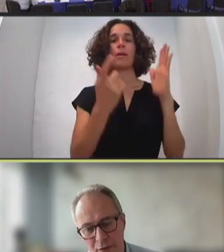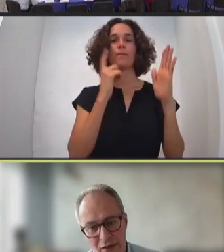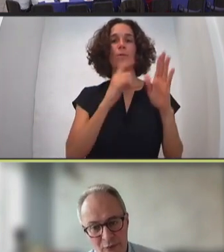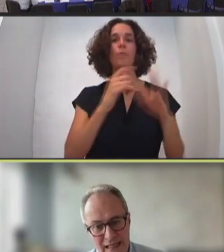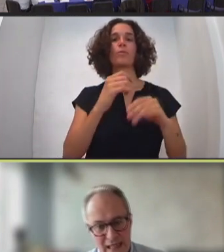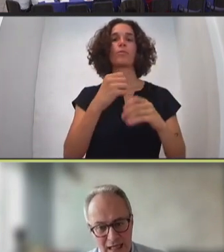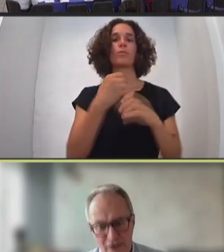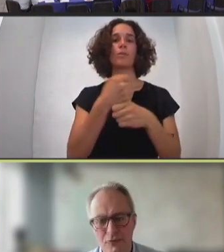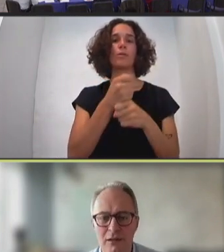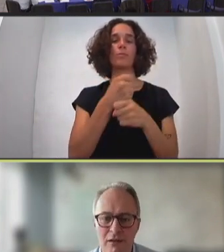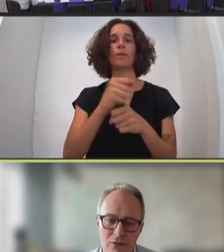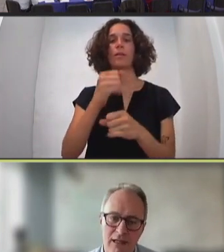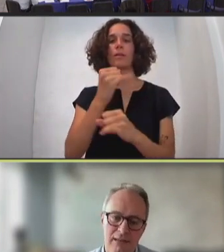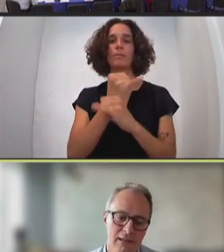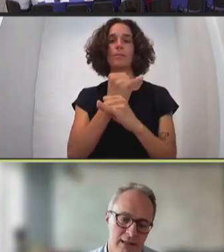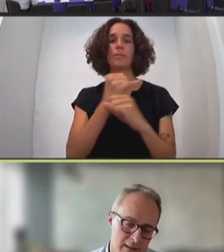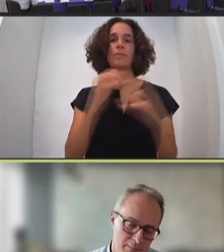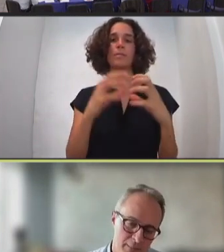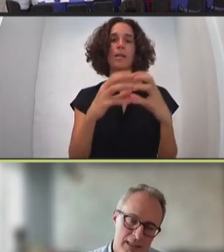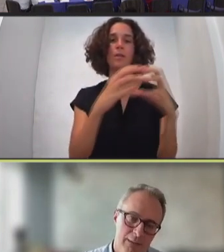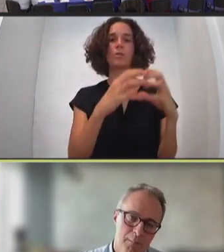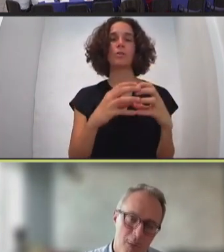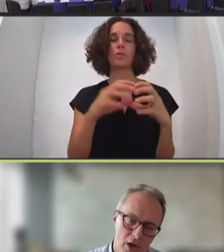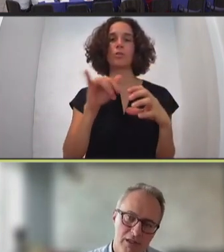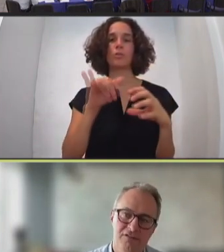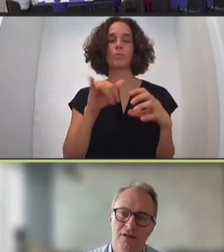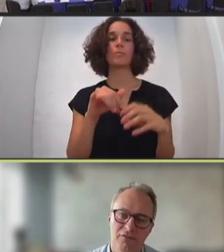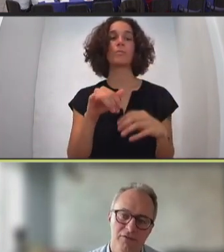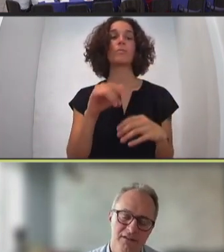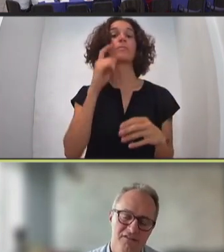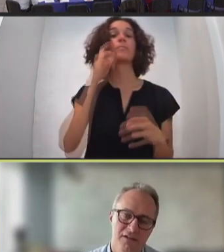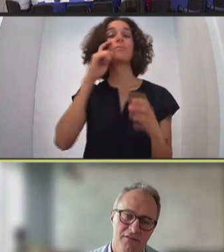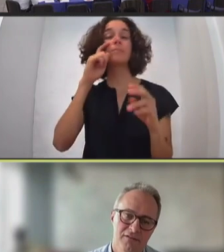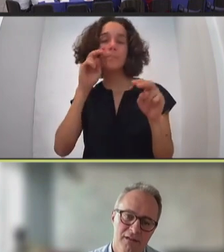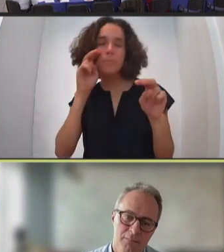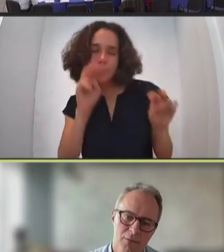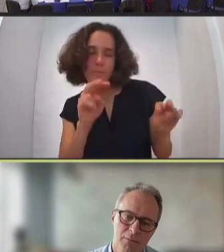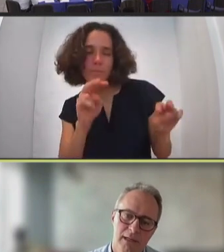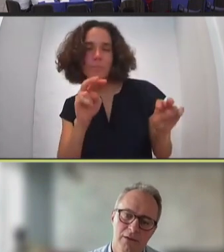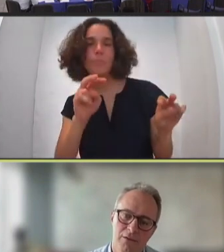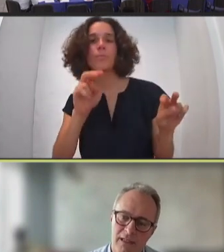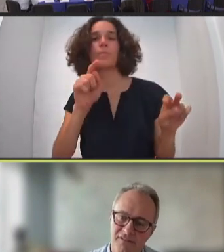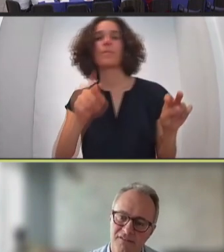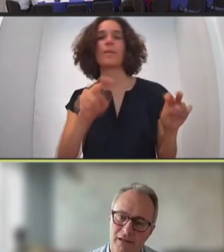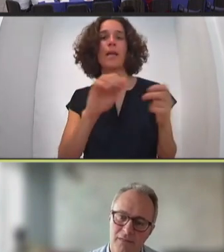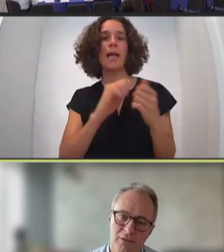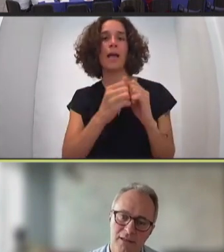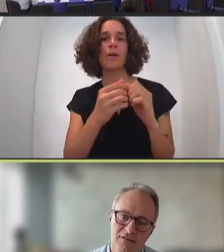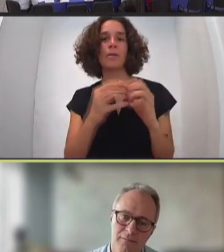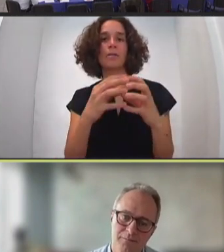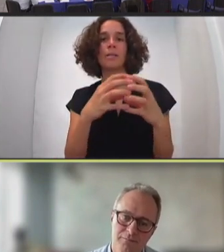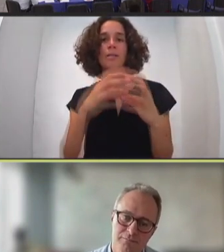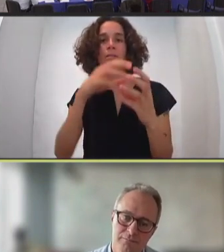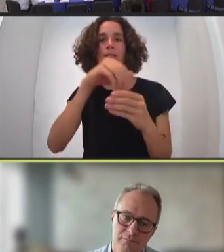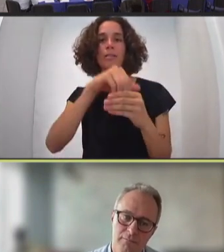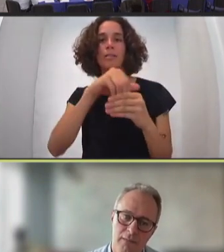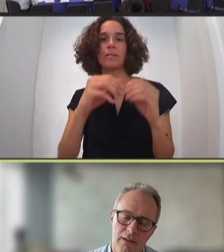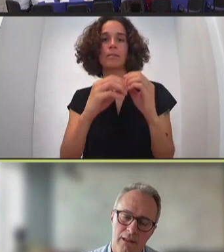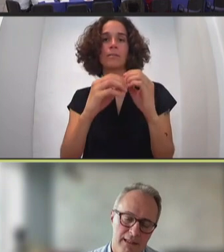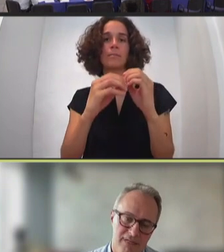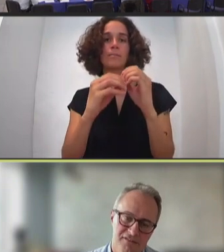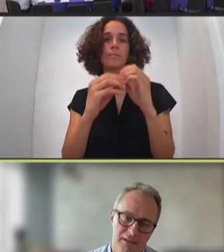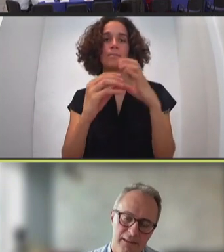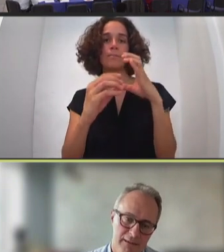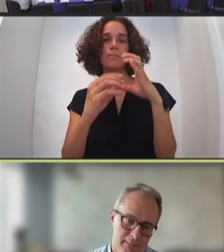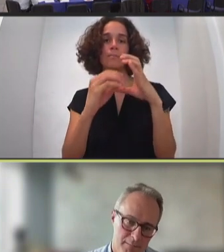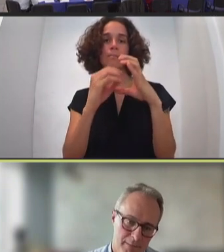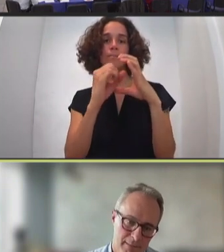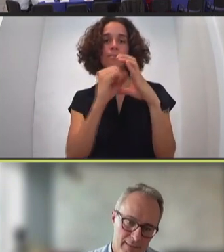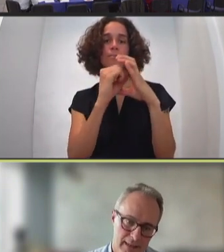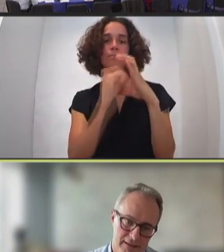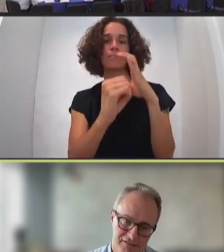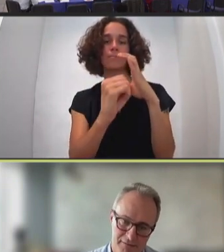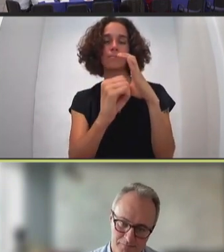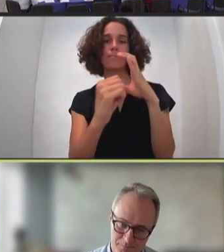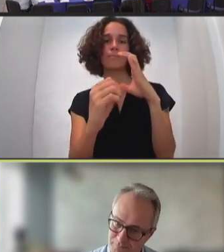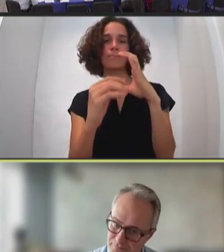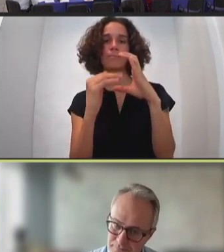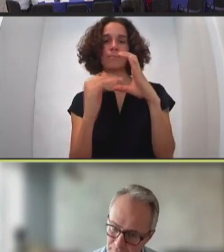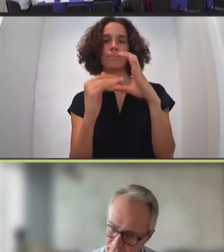when we carefully look at the bias of these cells in the bone marrow -- next slide. Next.